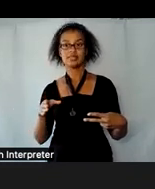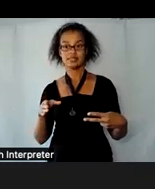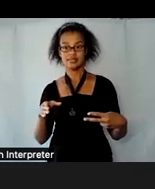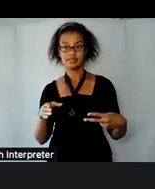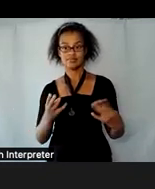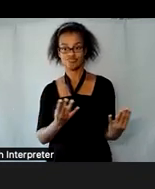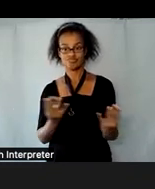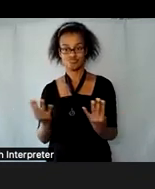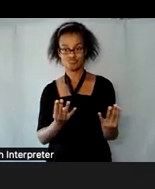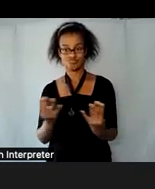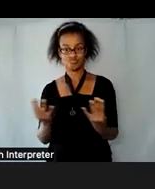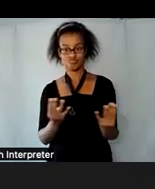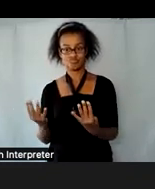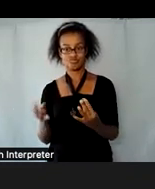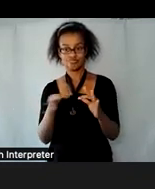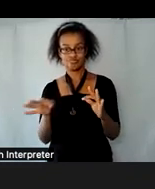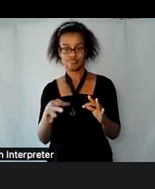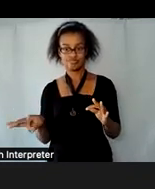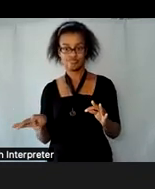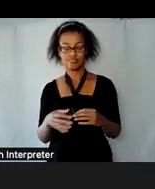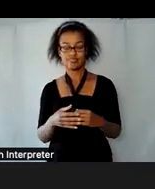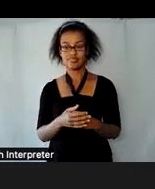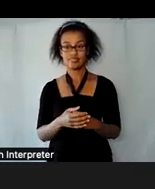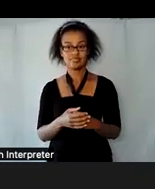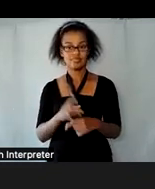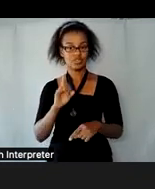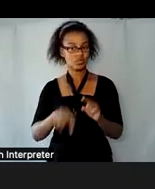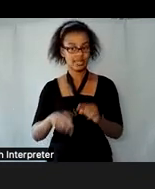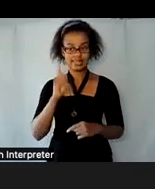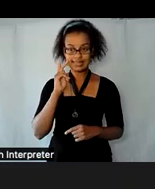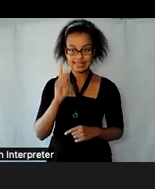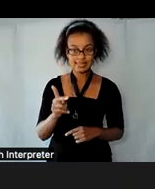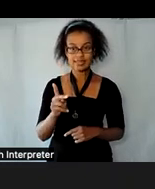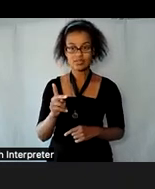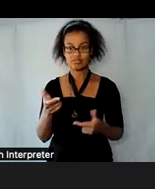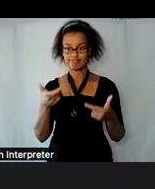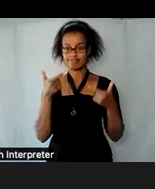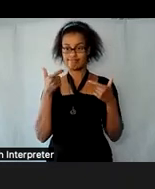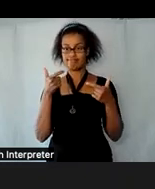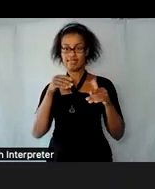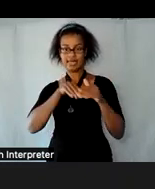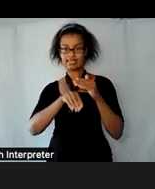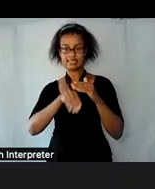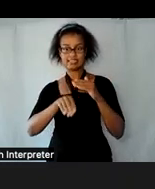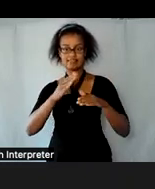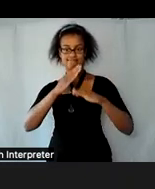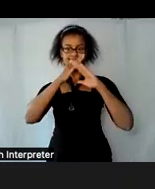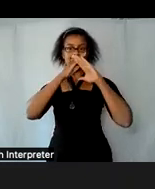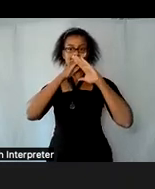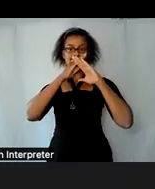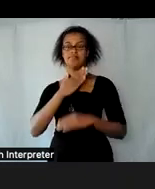If you cannot see or access either this, please do let us know in the chat.